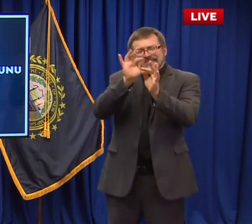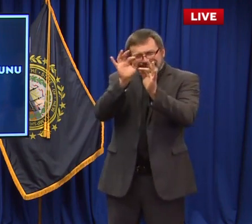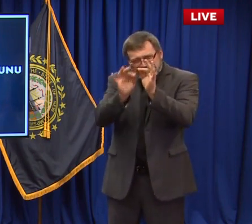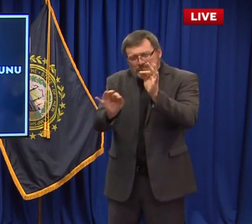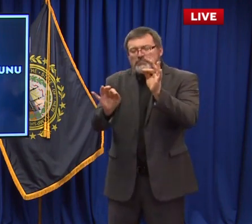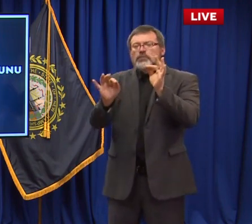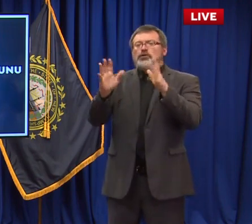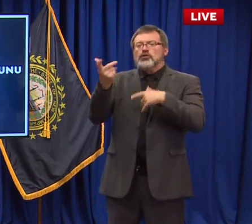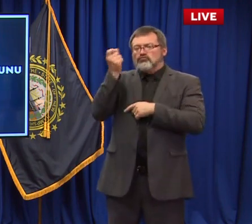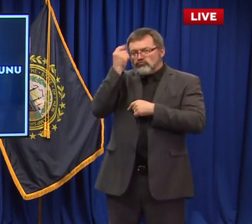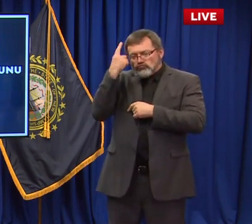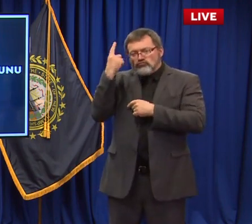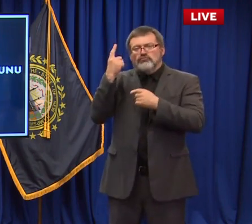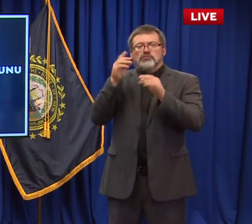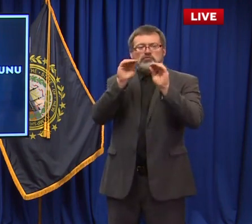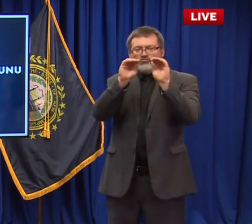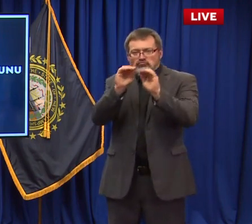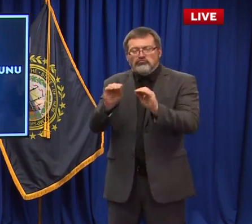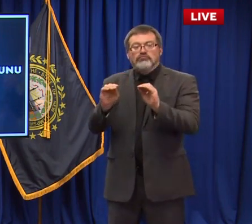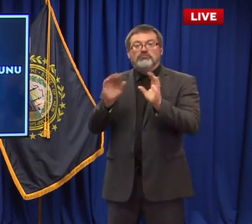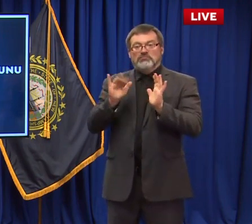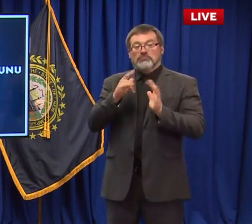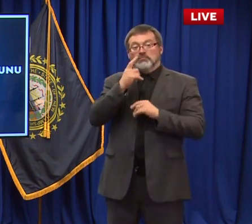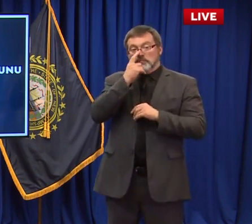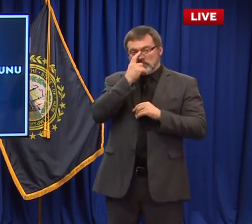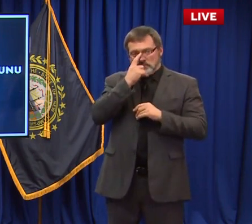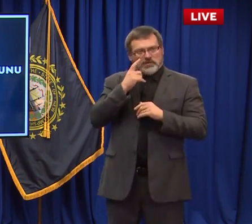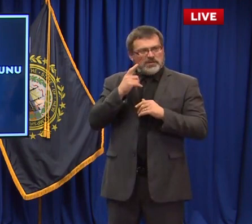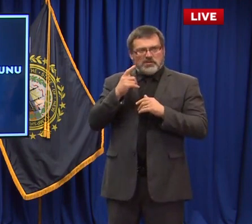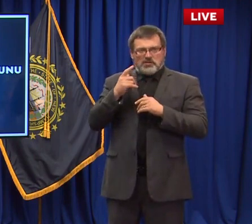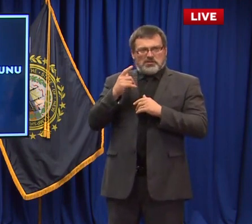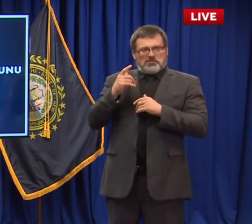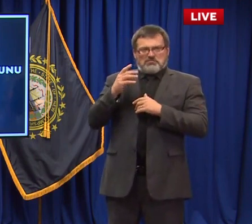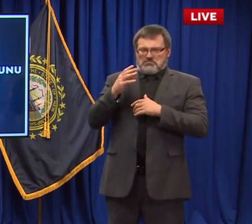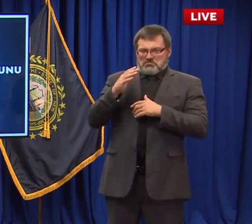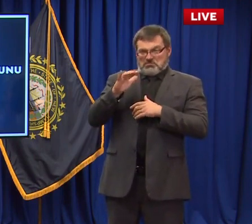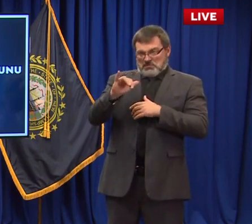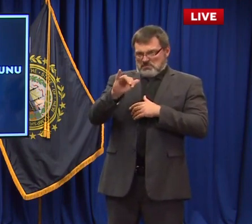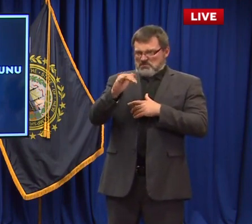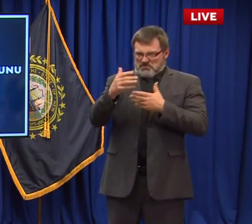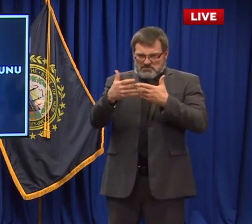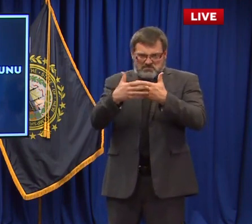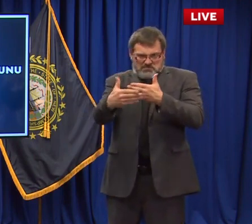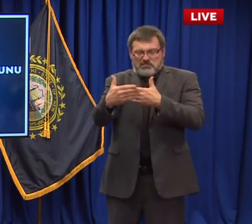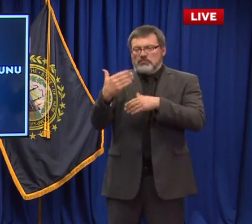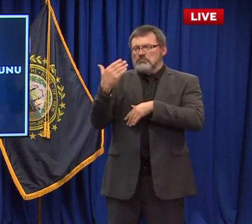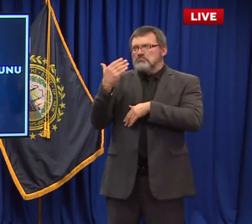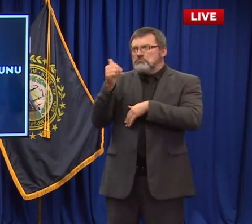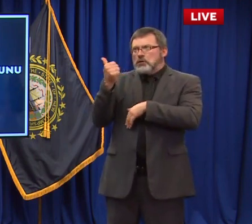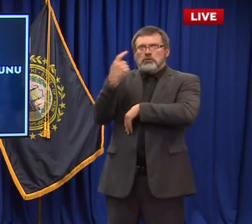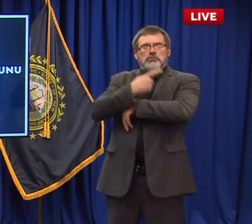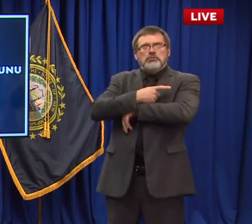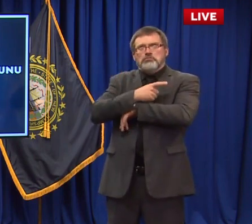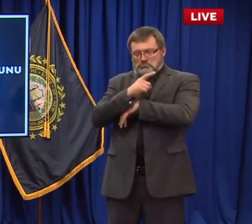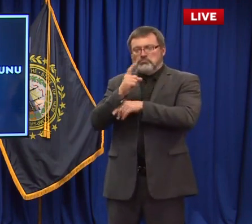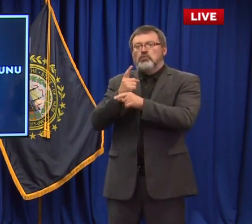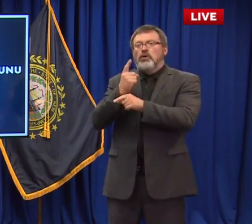WE WANTED TO MAKE IT EASY AND STREAMLINES OF BUREAUCRACY DID NOT GET FOLKS HUNG UP AND IT ALLOWS THE FUNDS TO BE RELEASED SOONER.